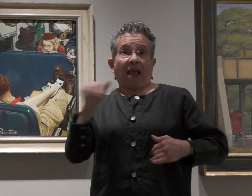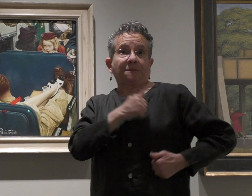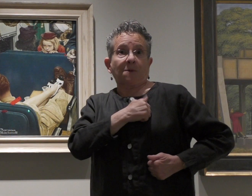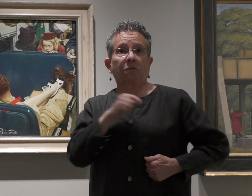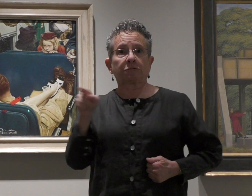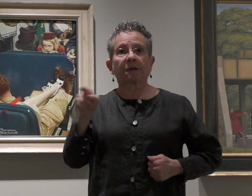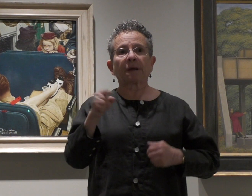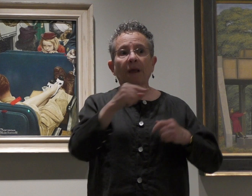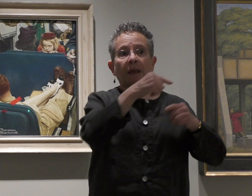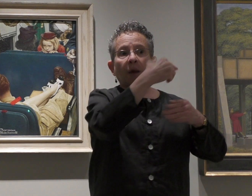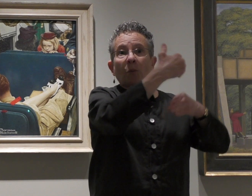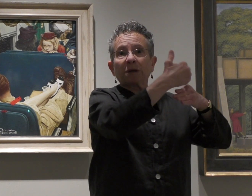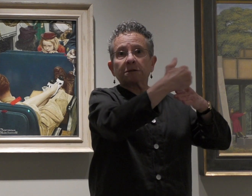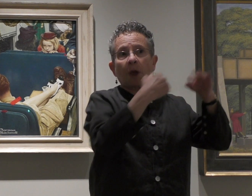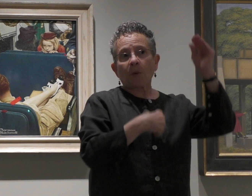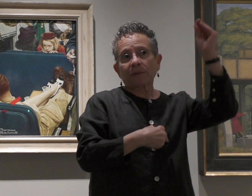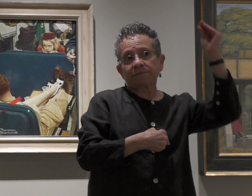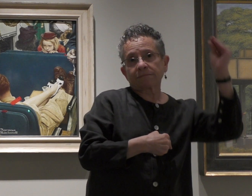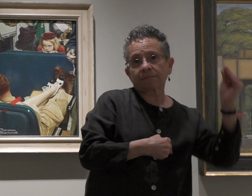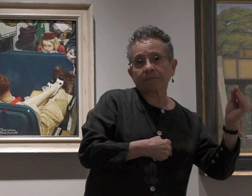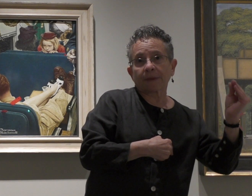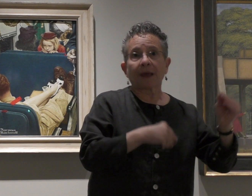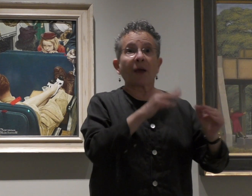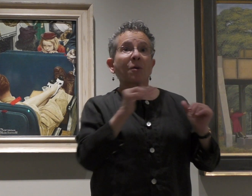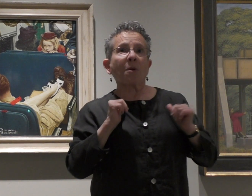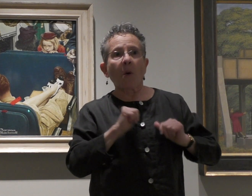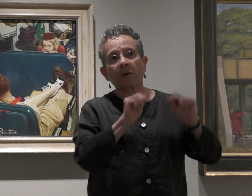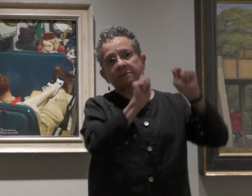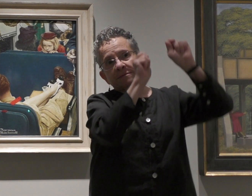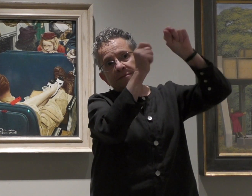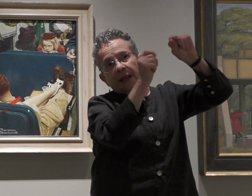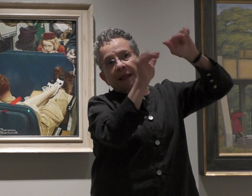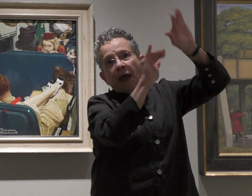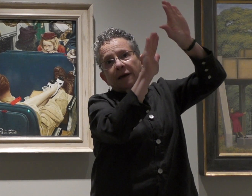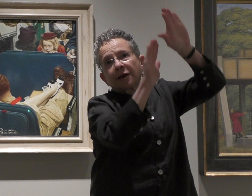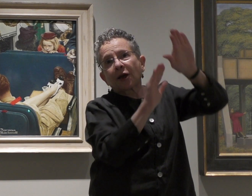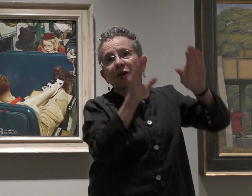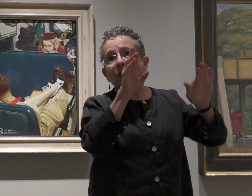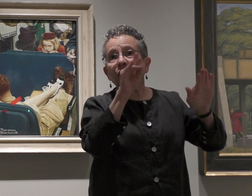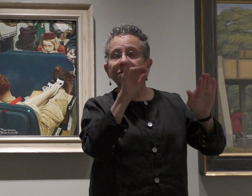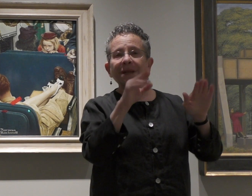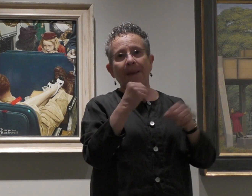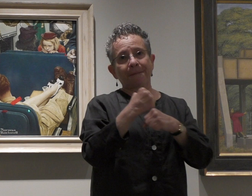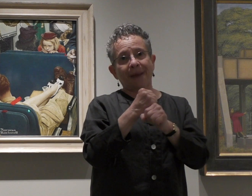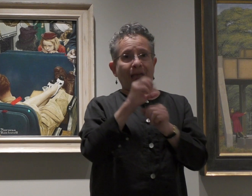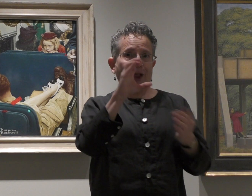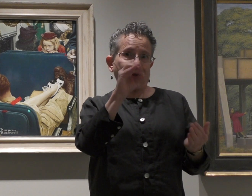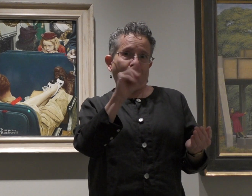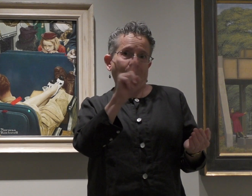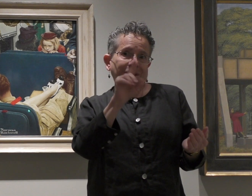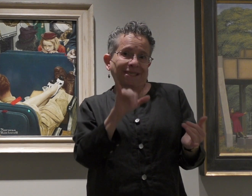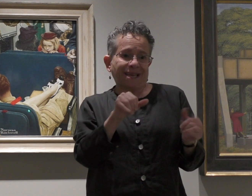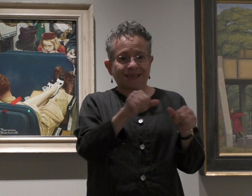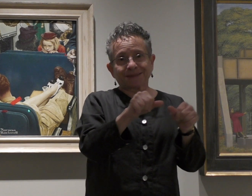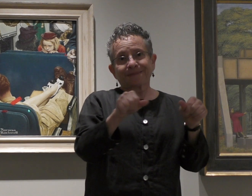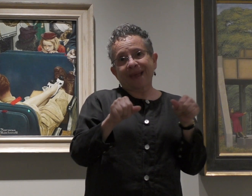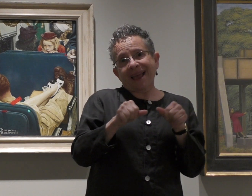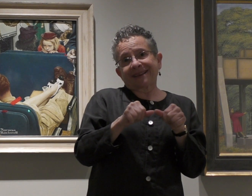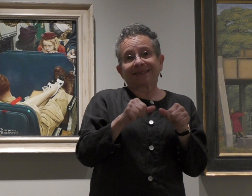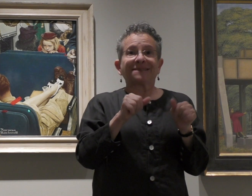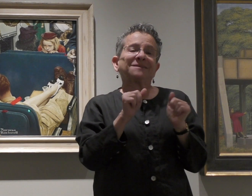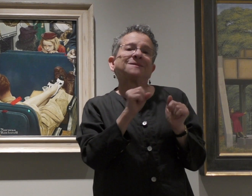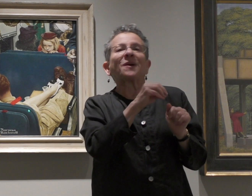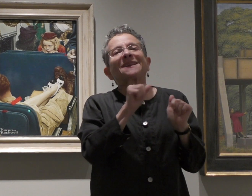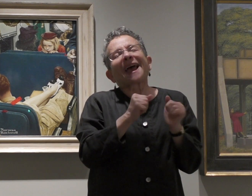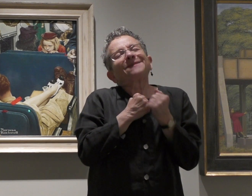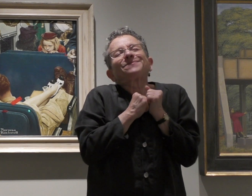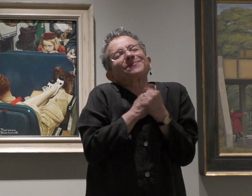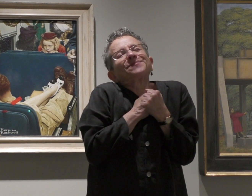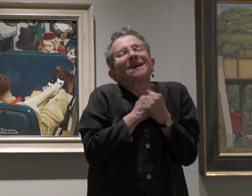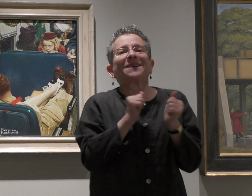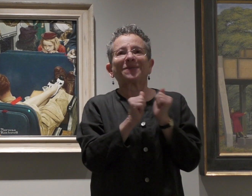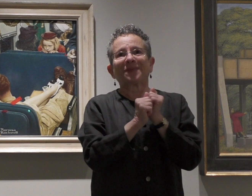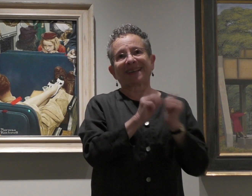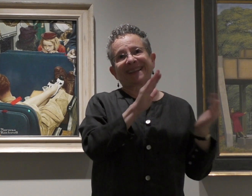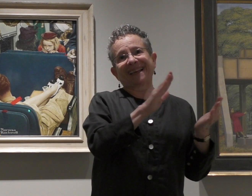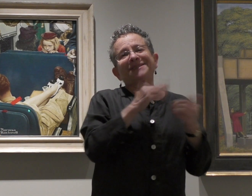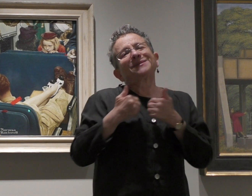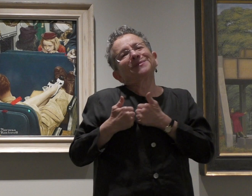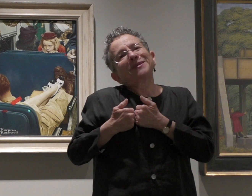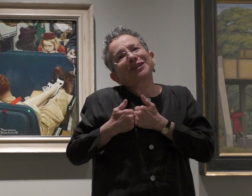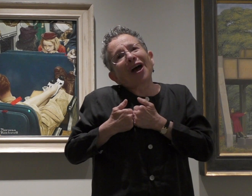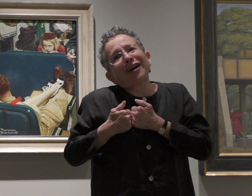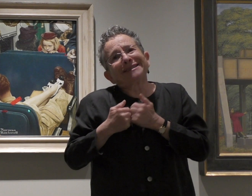The soldier has pulled down the window shade and hung his coat near the window ---creating a cozy space to cuddle with his sweetheart.